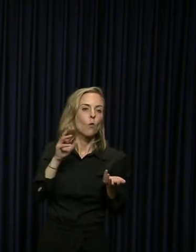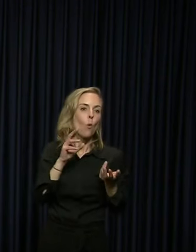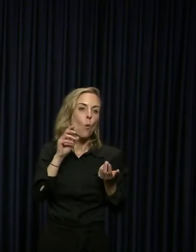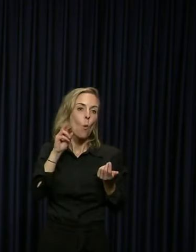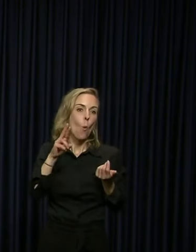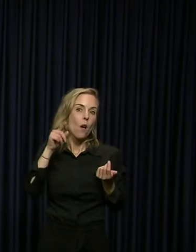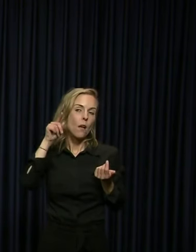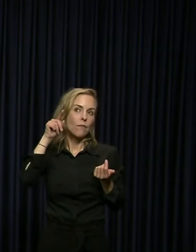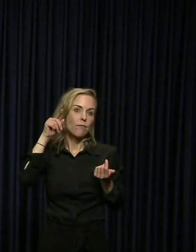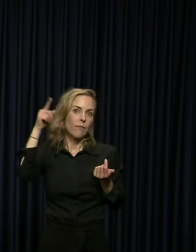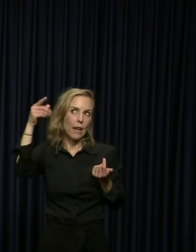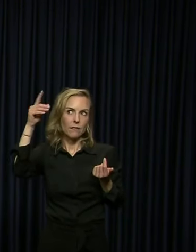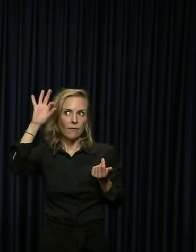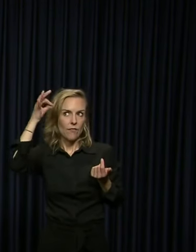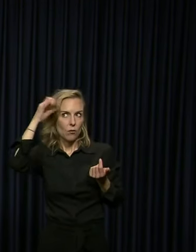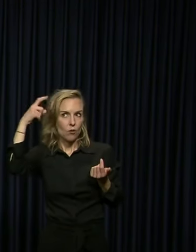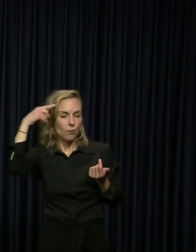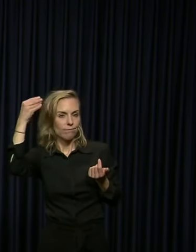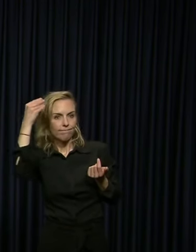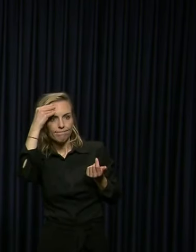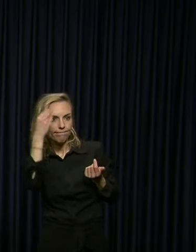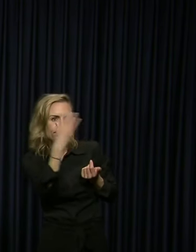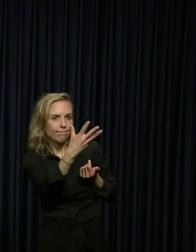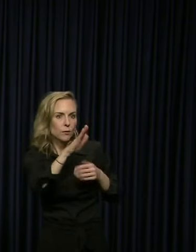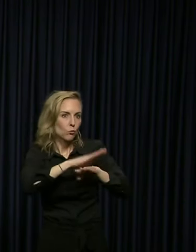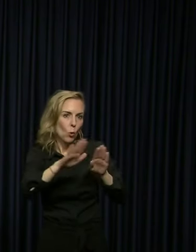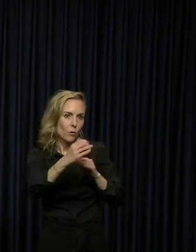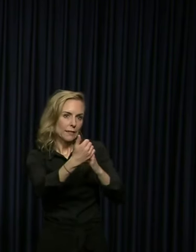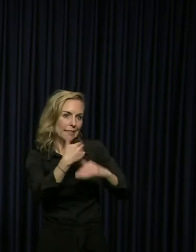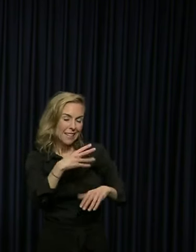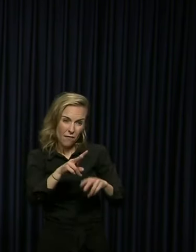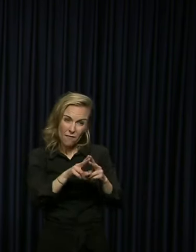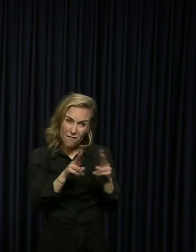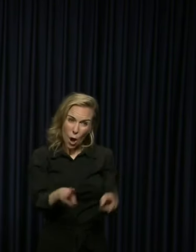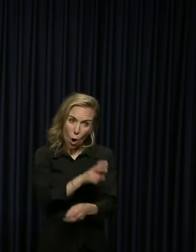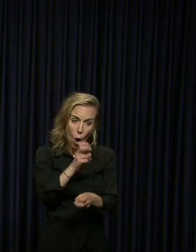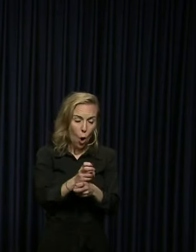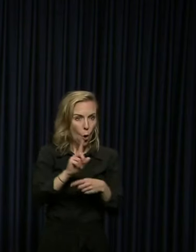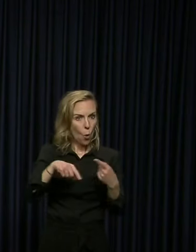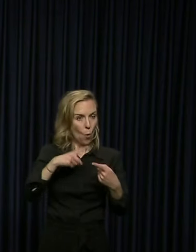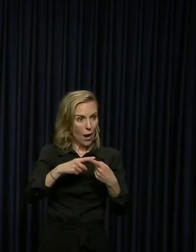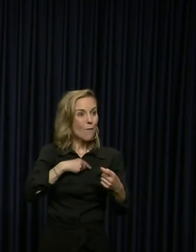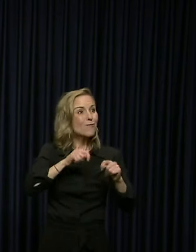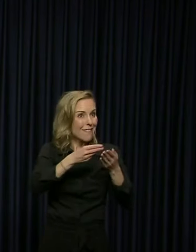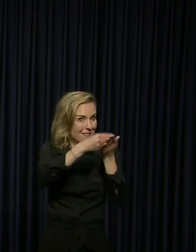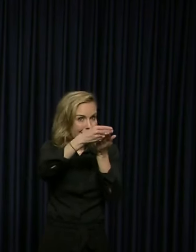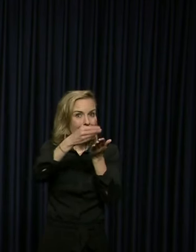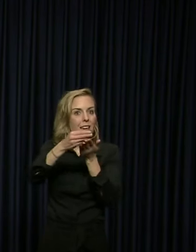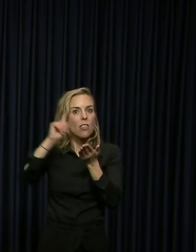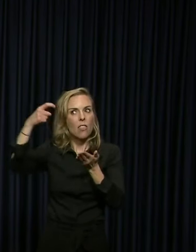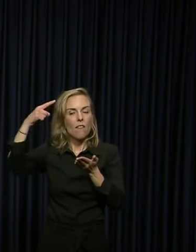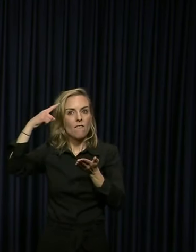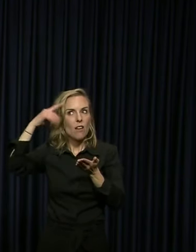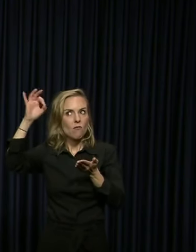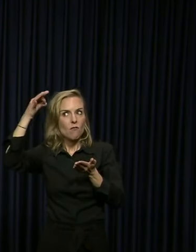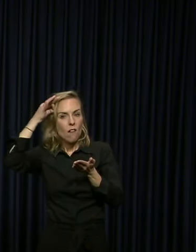ABLE TO BE WITH BOTH PARENTS PURSUANT TO ONE OF THOSE ORDERS, THOUGH WE SHOULD BE REALLY